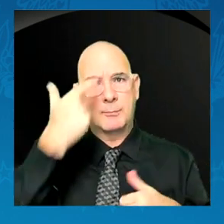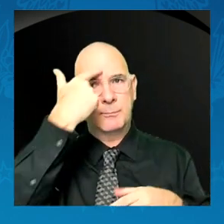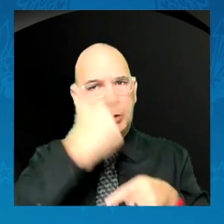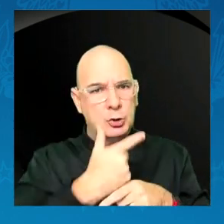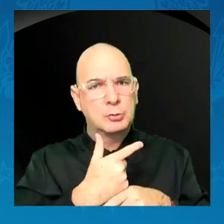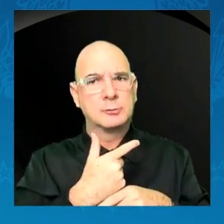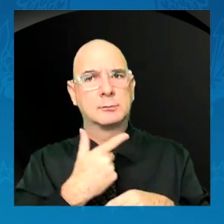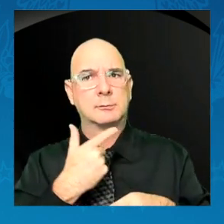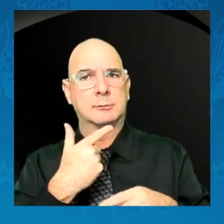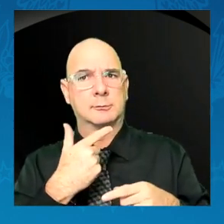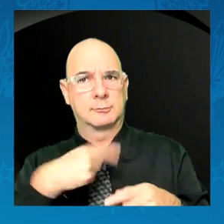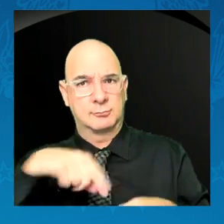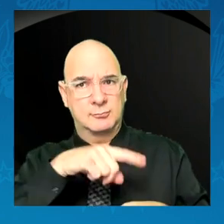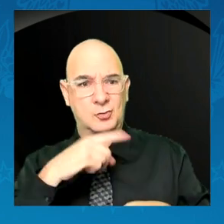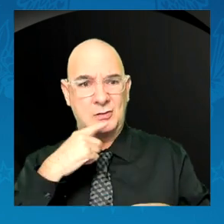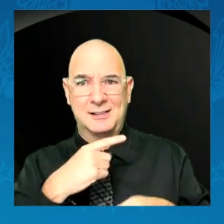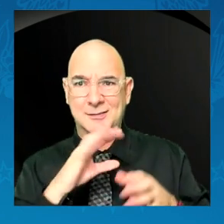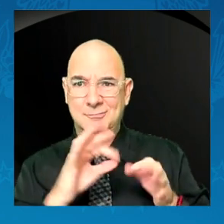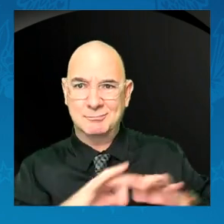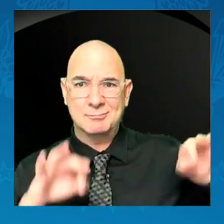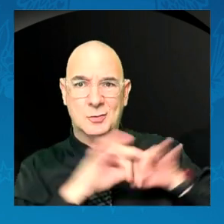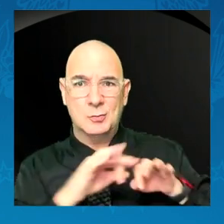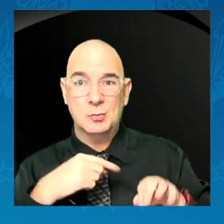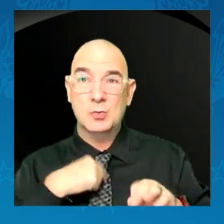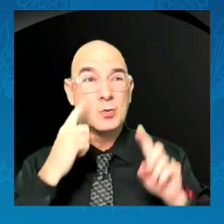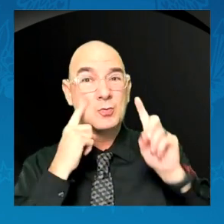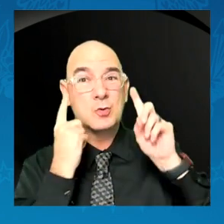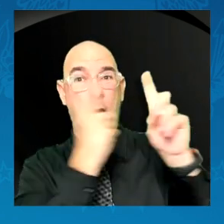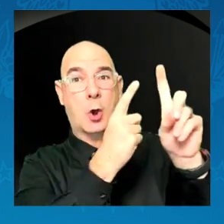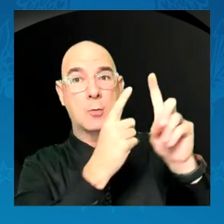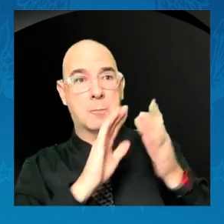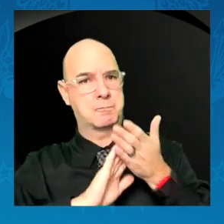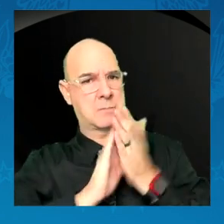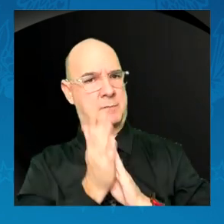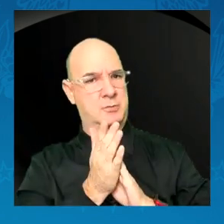to become astronauts. And I know that seeing the first American woman